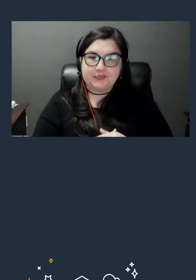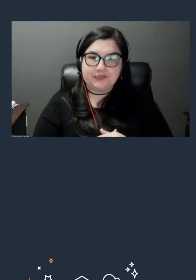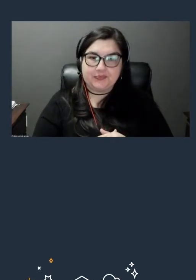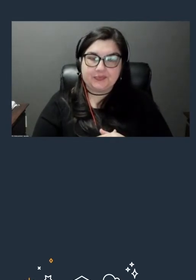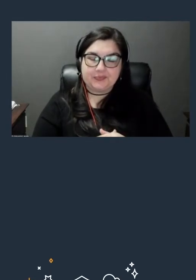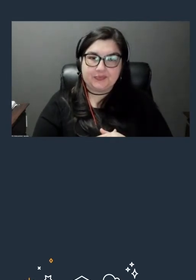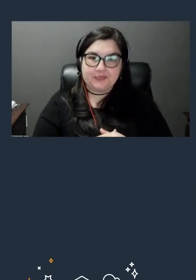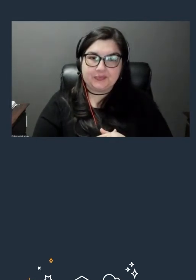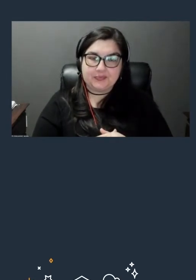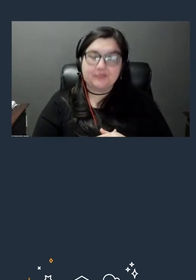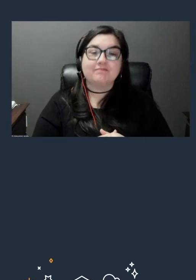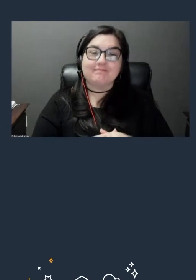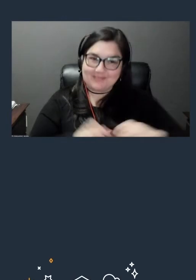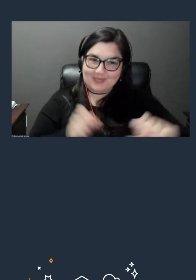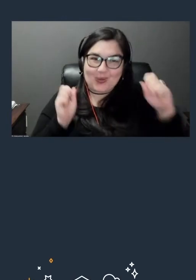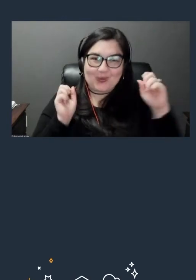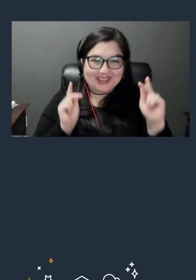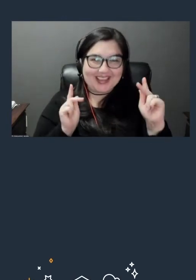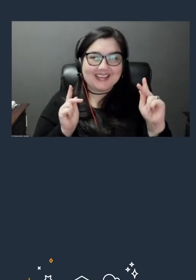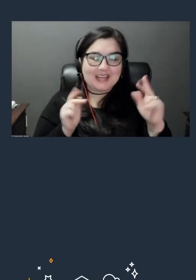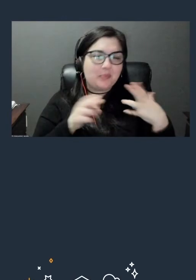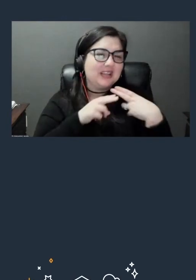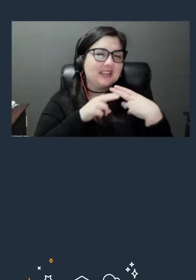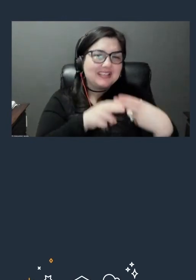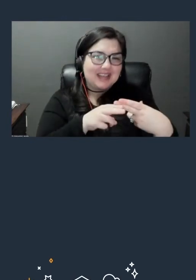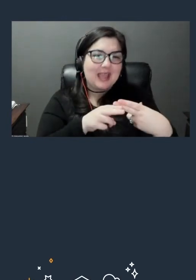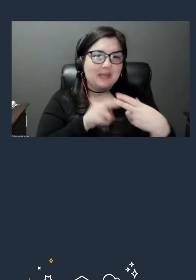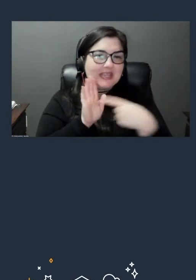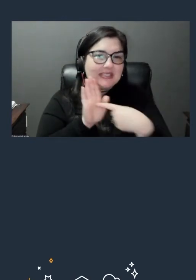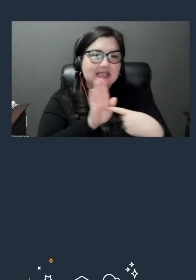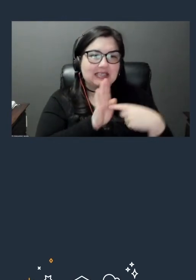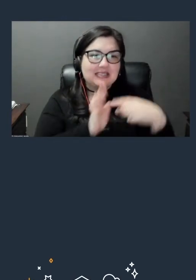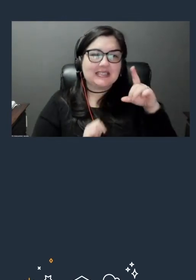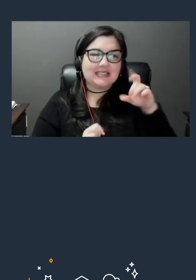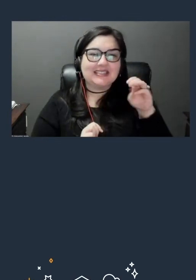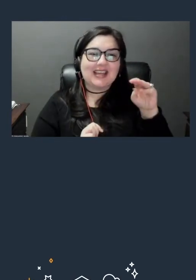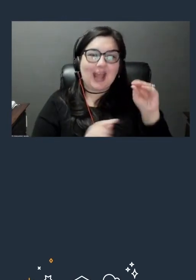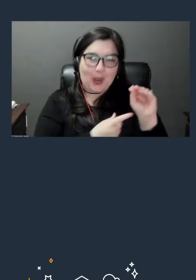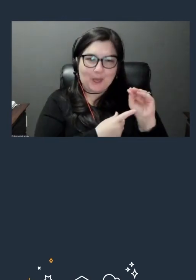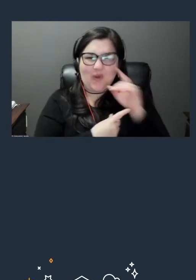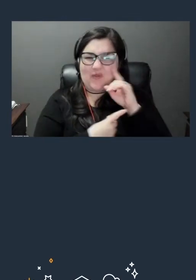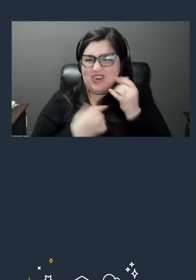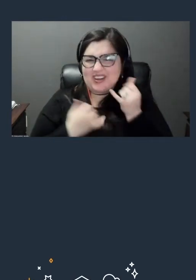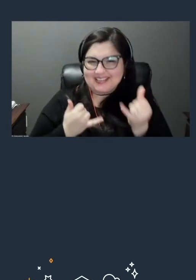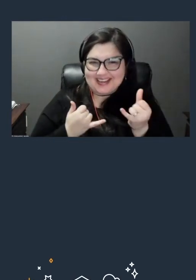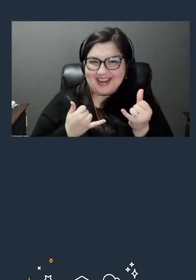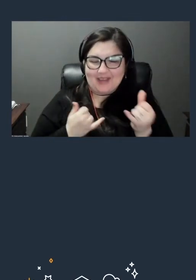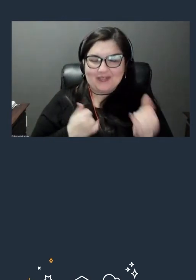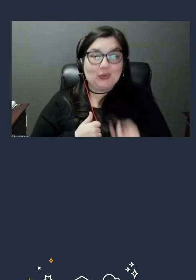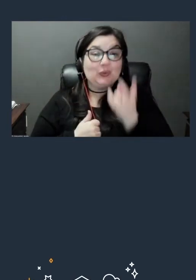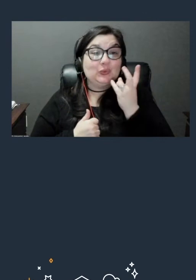Okay, I'm gonna name it demo just for now. And I'm gonna use two existing buckets, src1 and dst2.